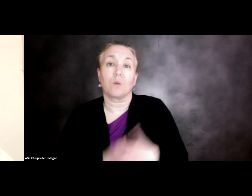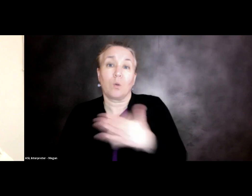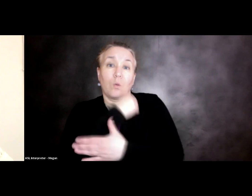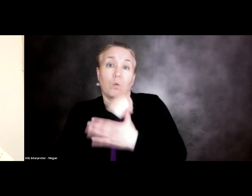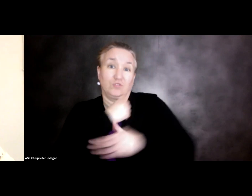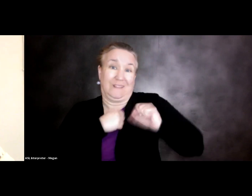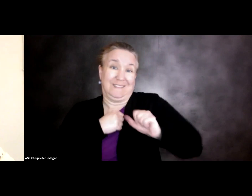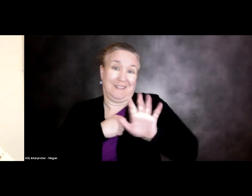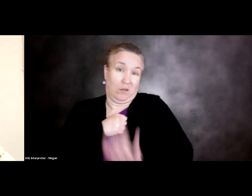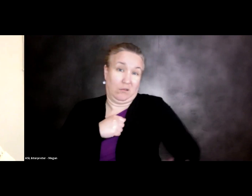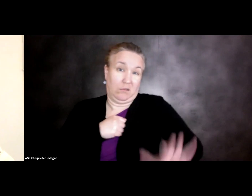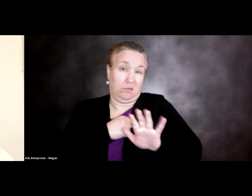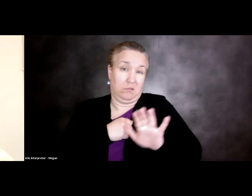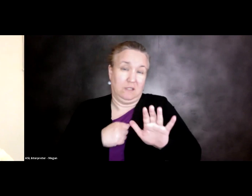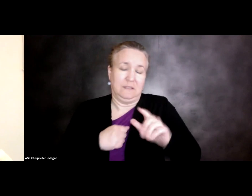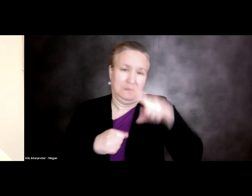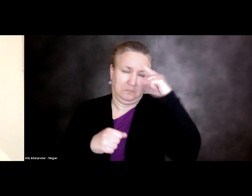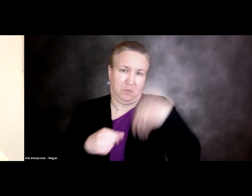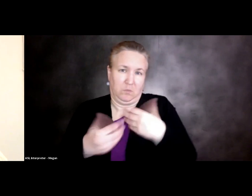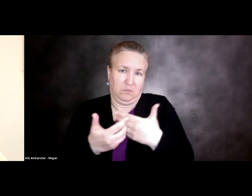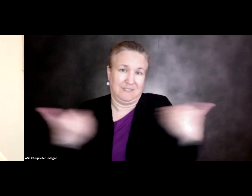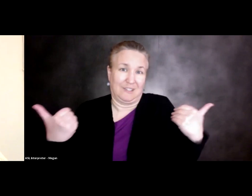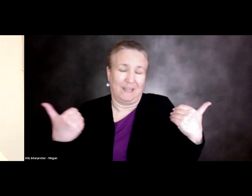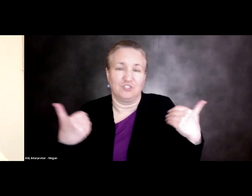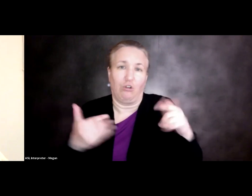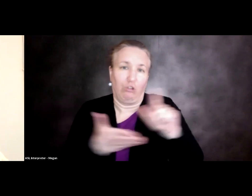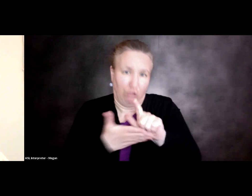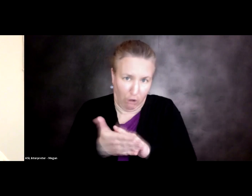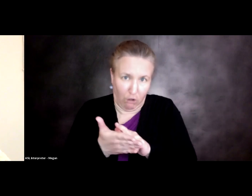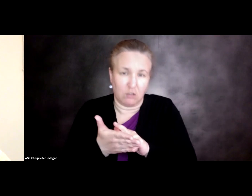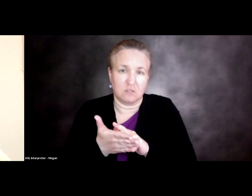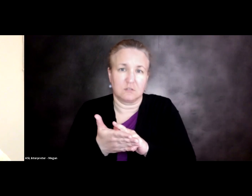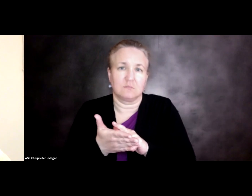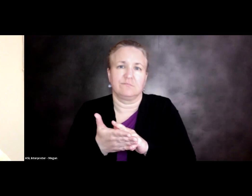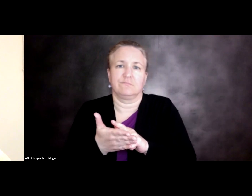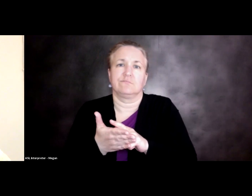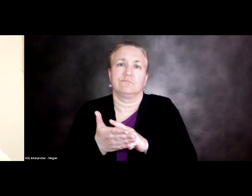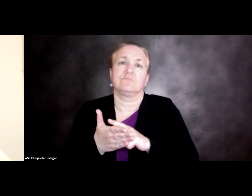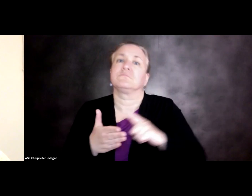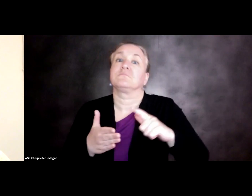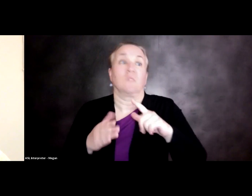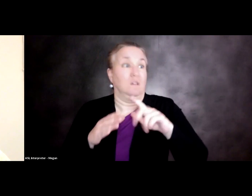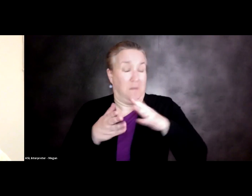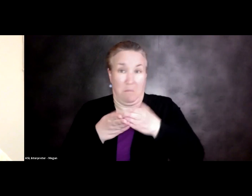segregation laws were passed that enshrined Black inferiority in the public sphere.